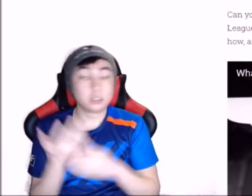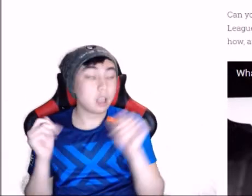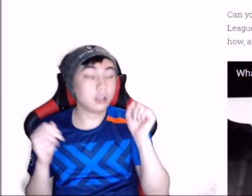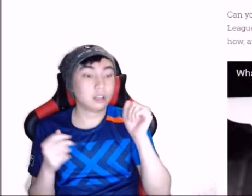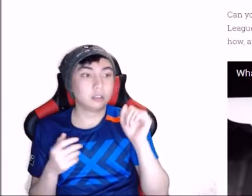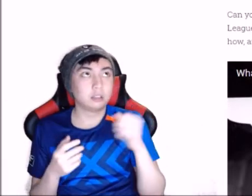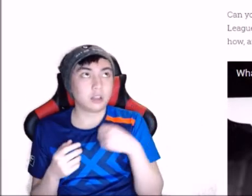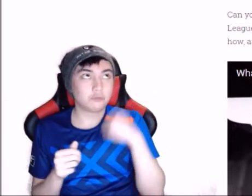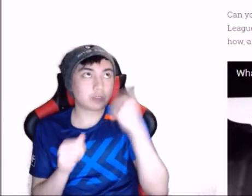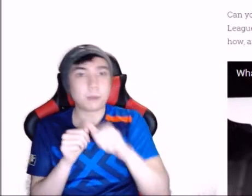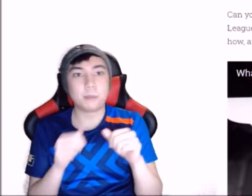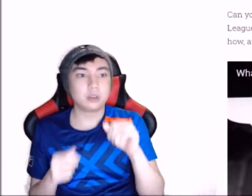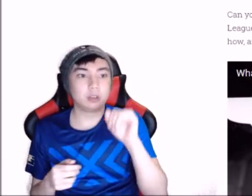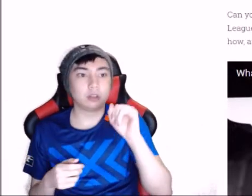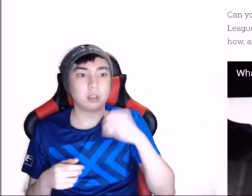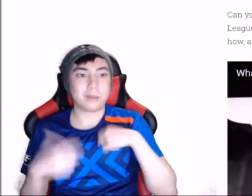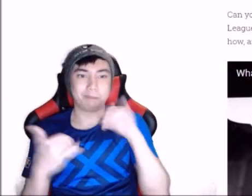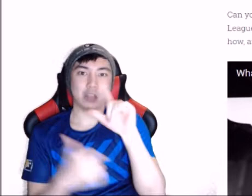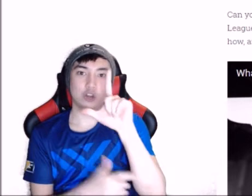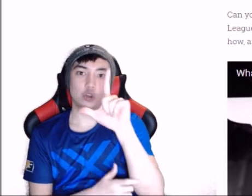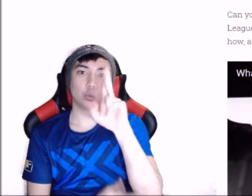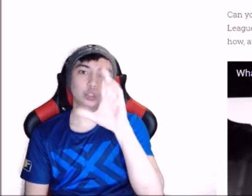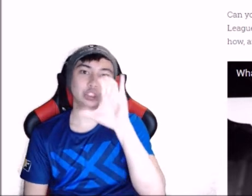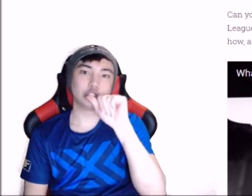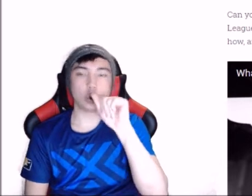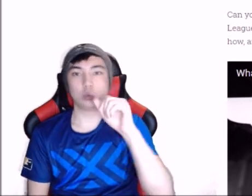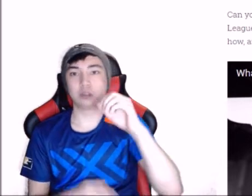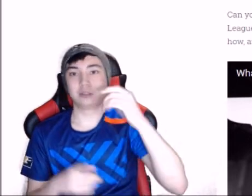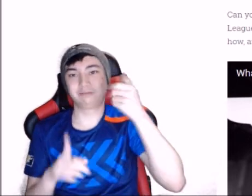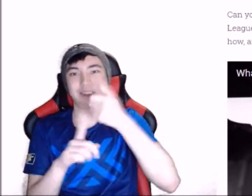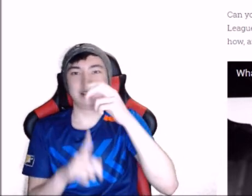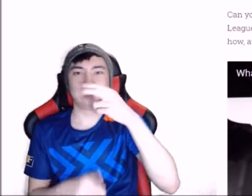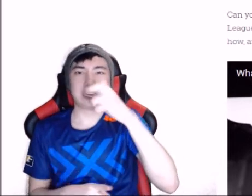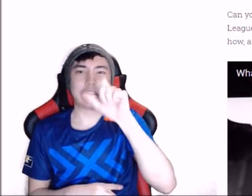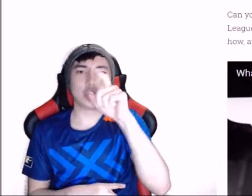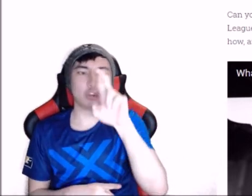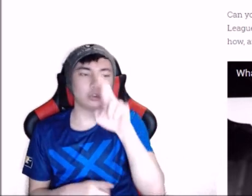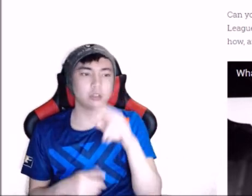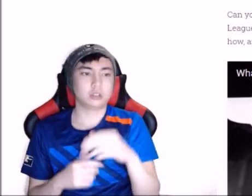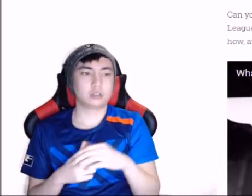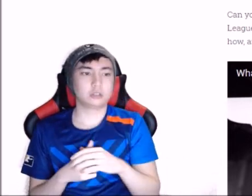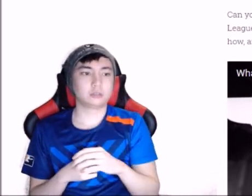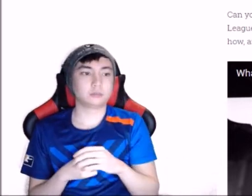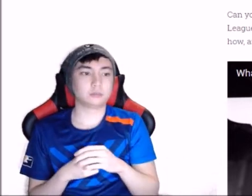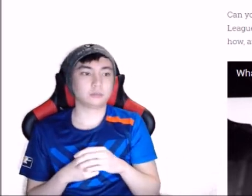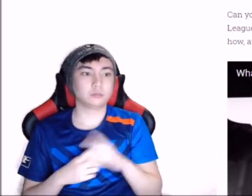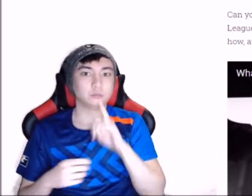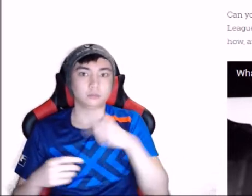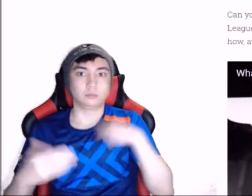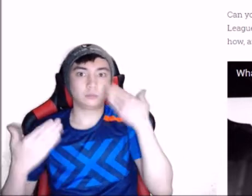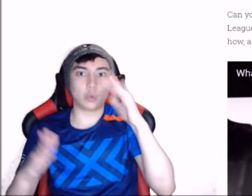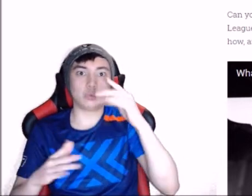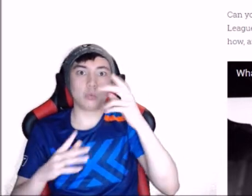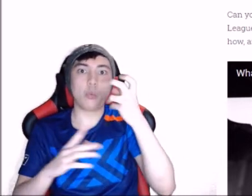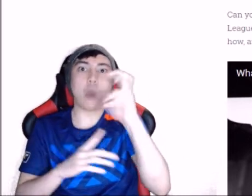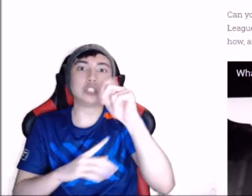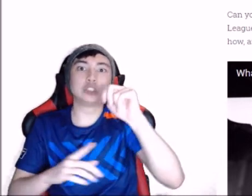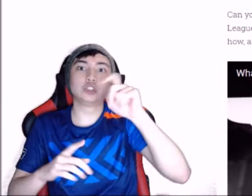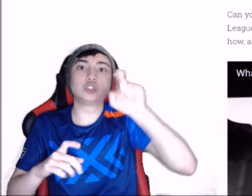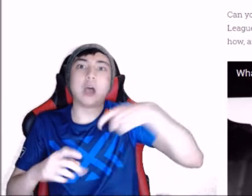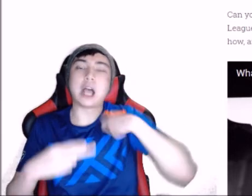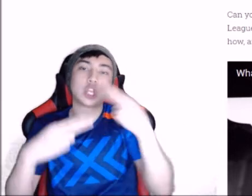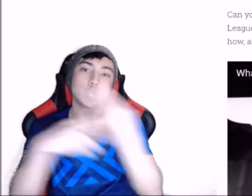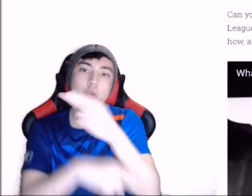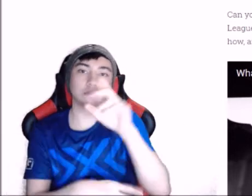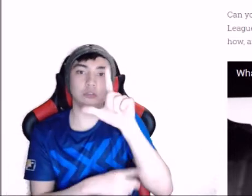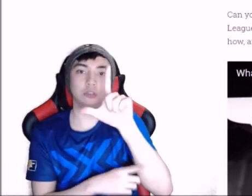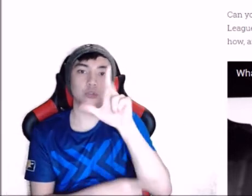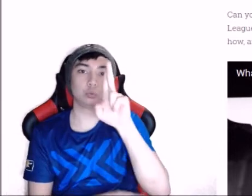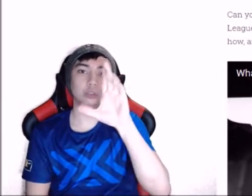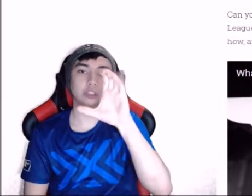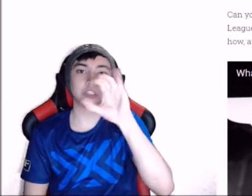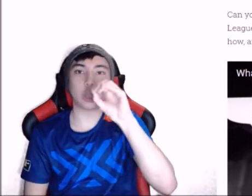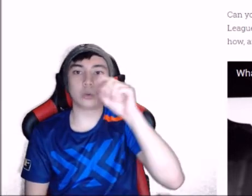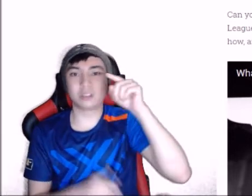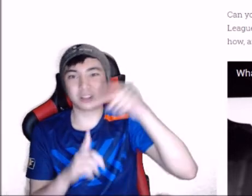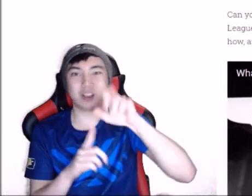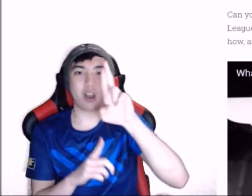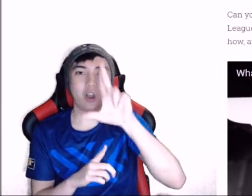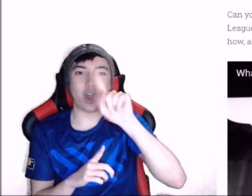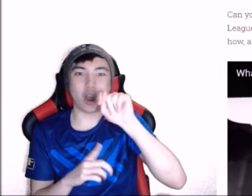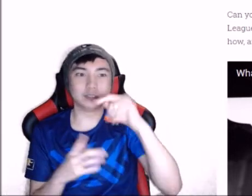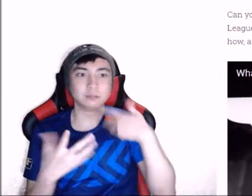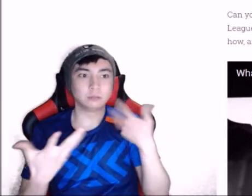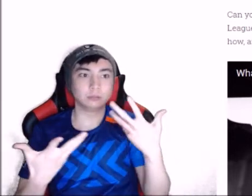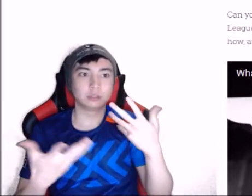Yes. I played with Lucio and I didn’t know when should I use Lucio’s ult